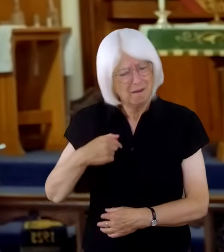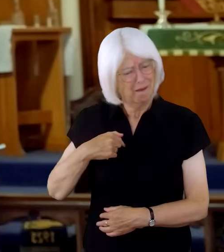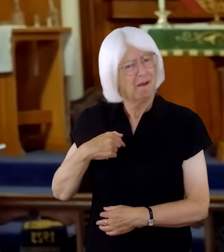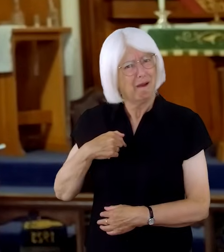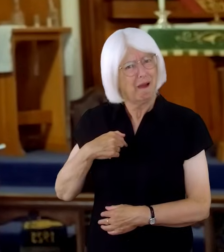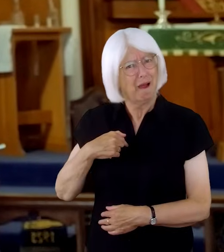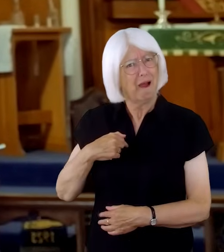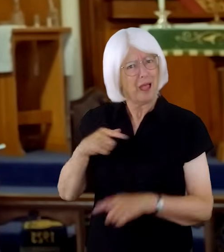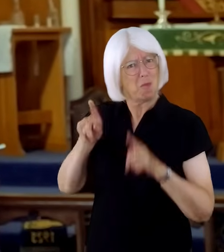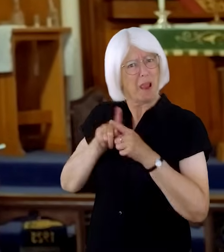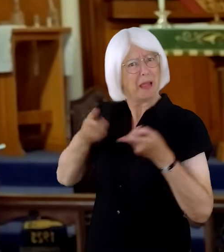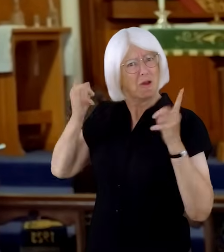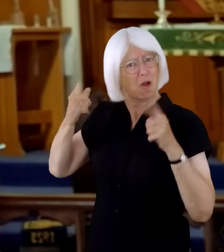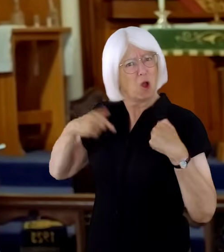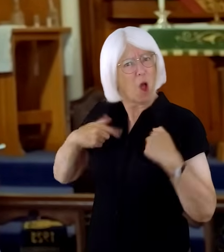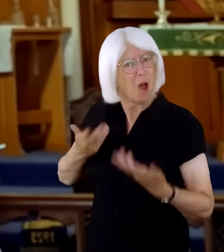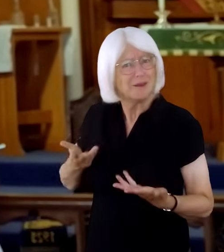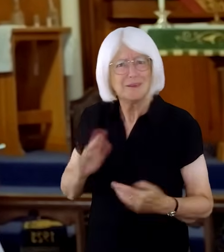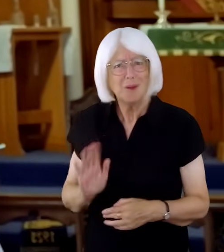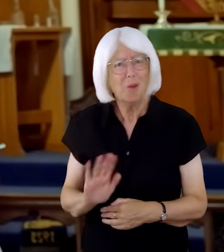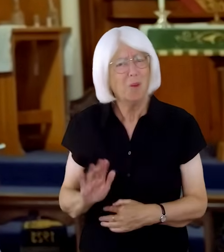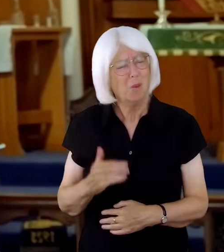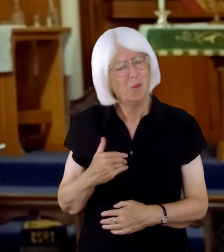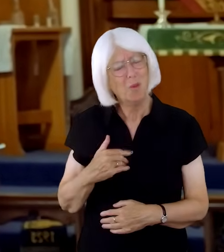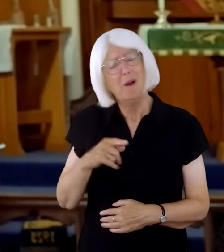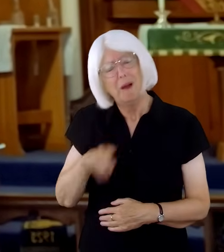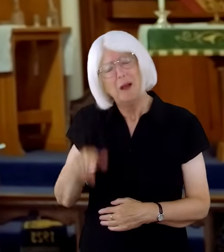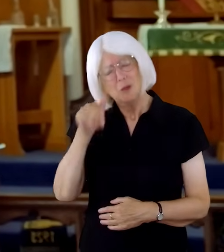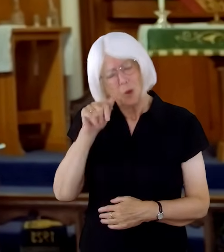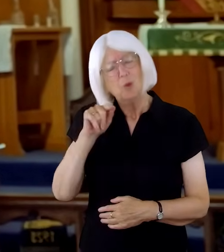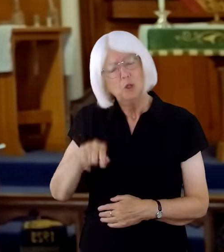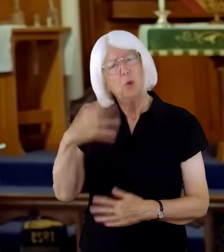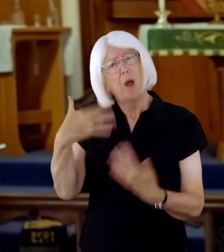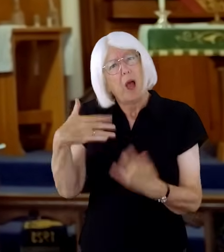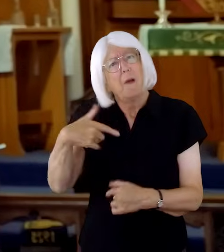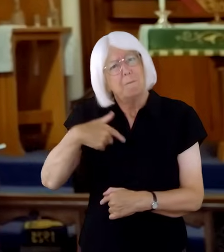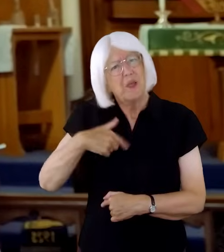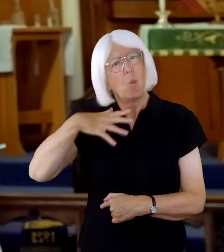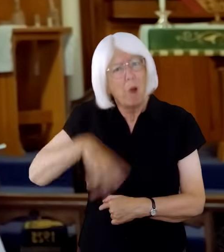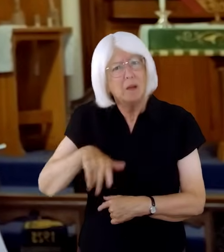Am I in the place of God? Even though you intended to do harm to me,